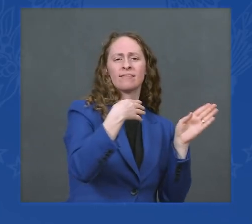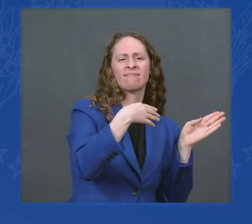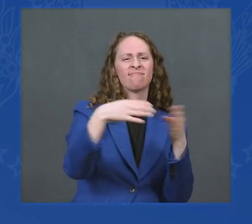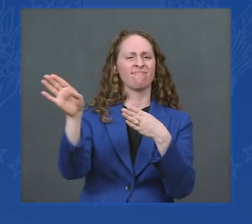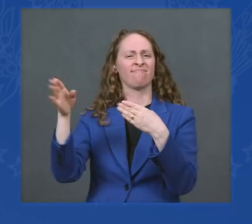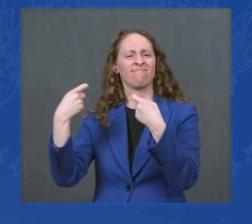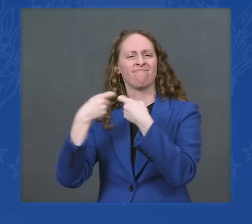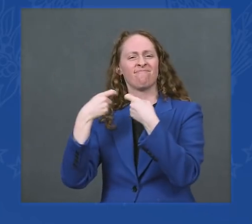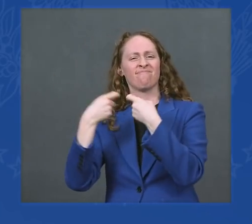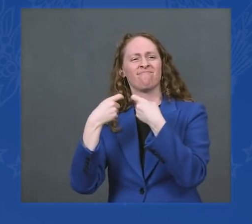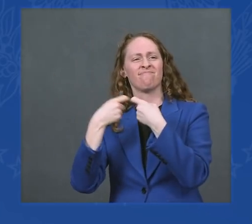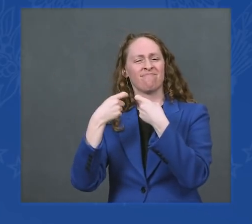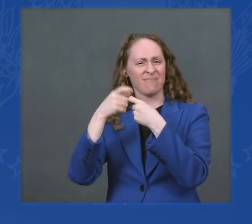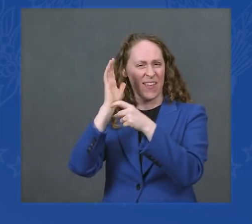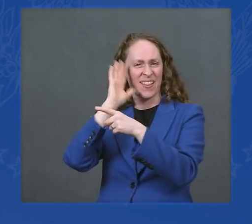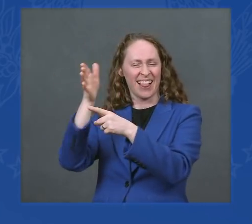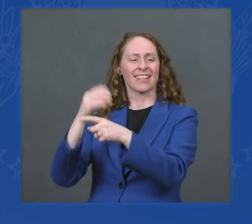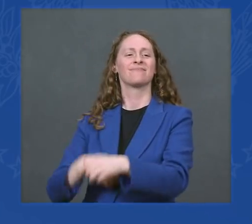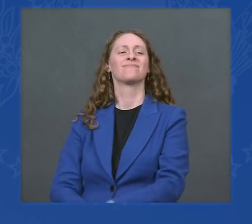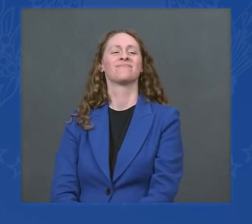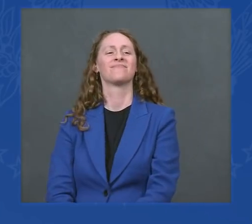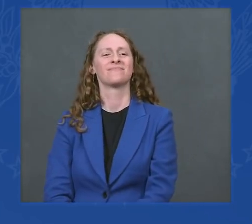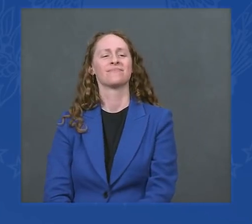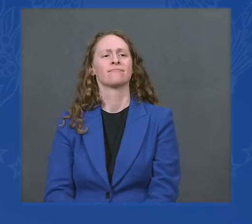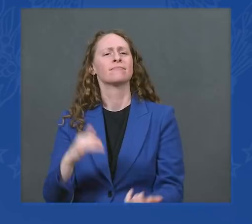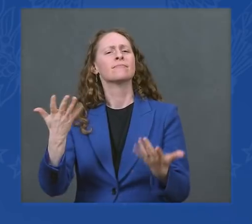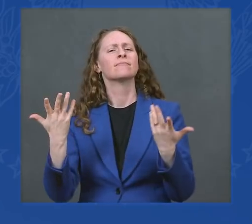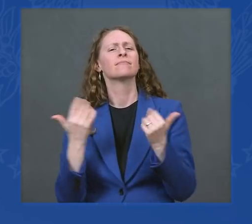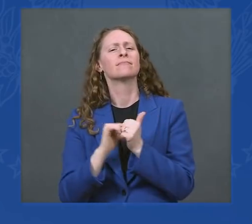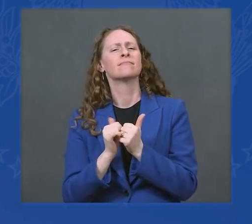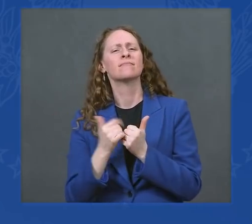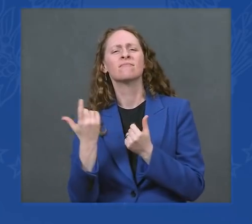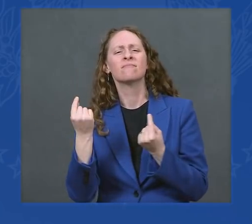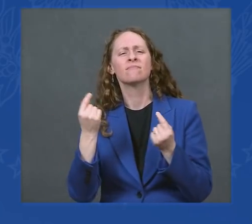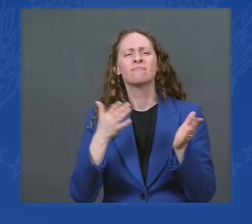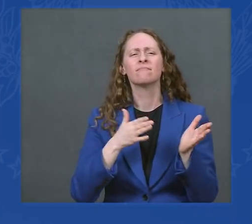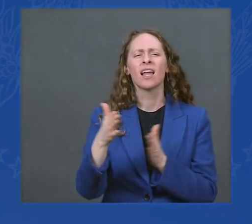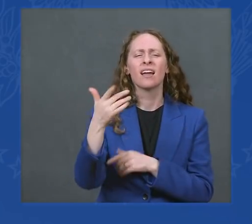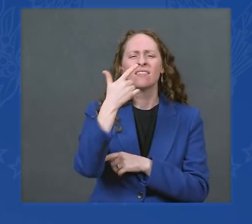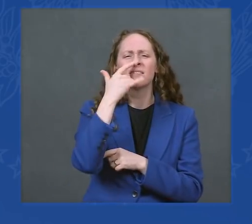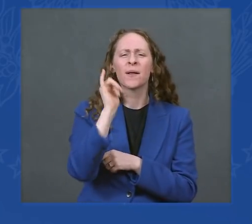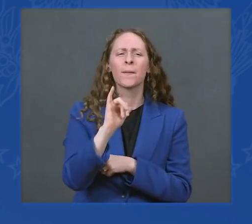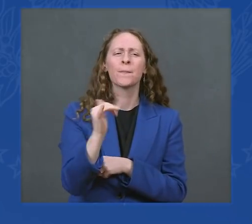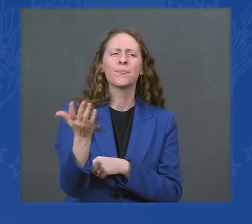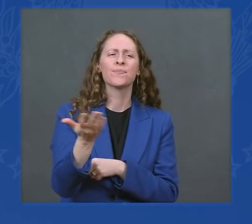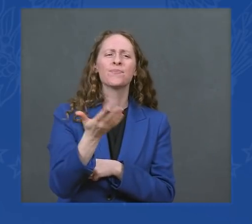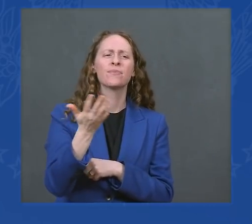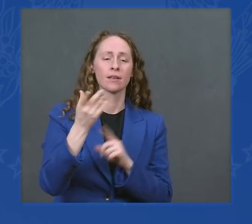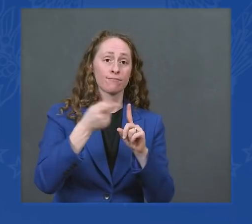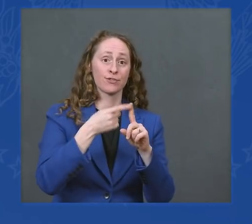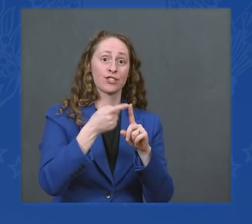through the president's bipartisan infrastructure law, including the build out of a nationwide network